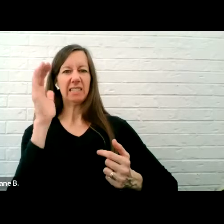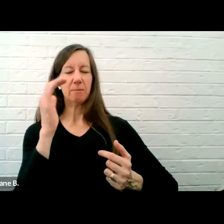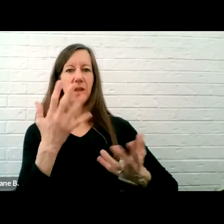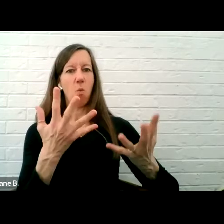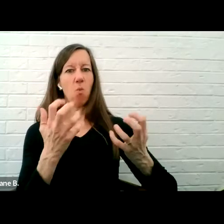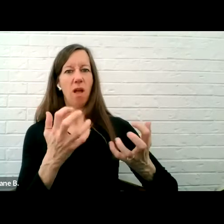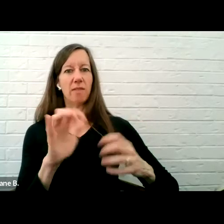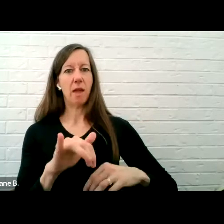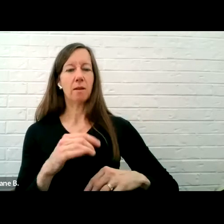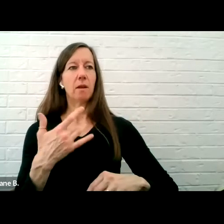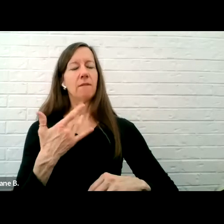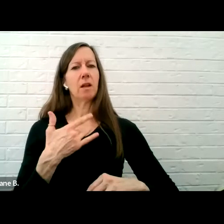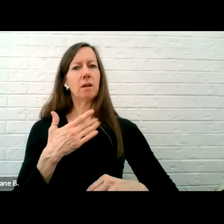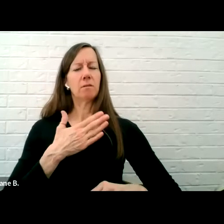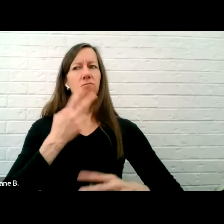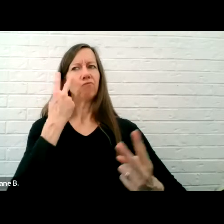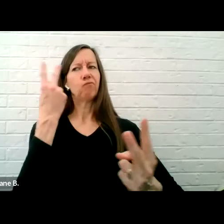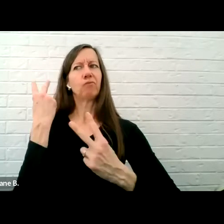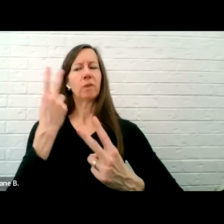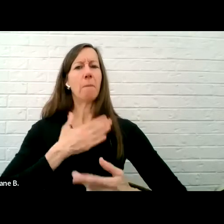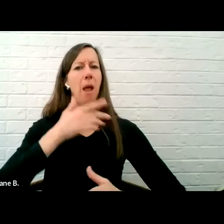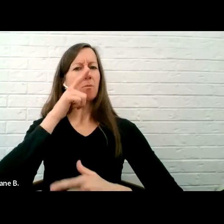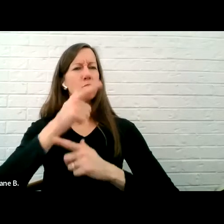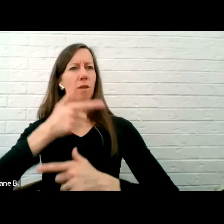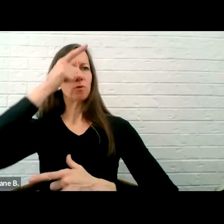had that chance to dream, or to have goals about.